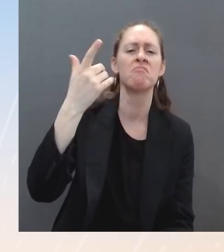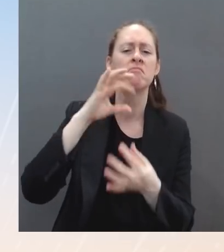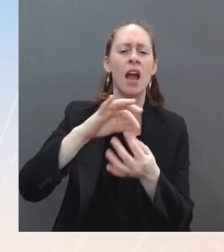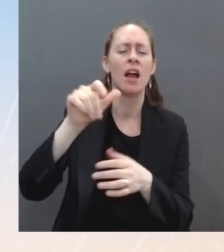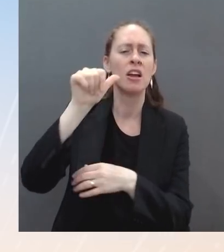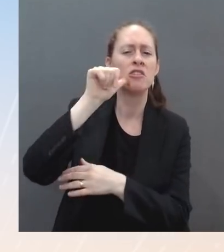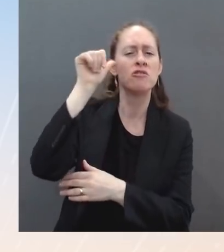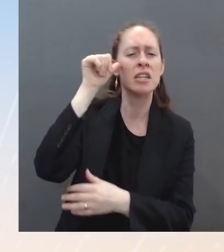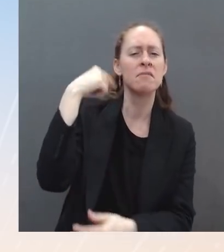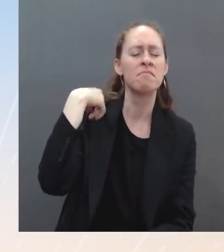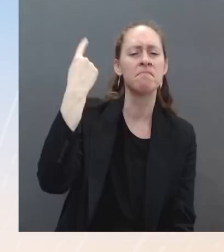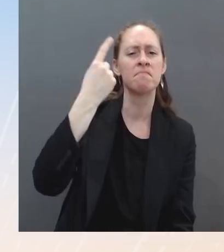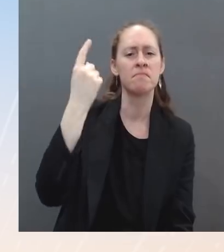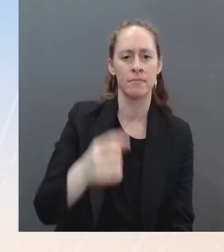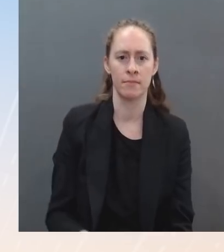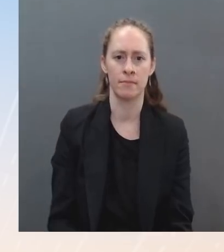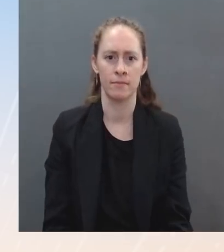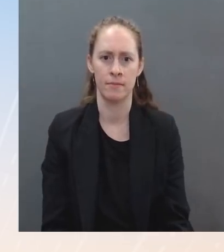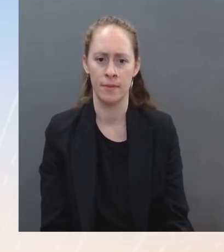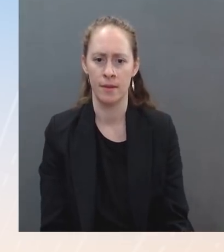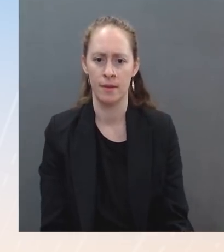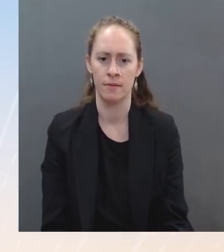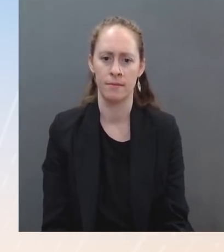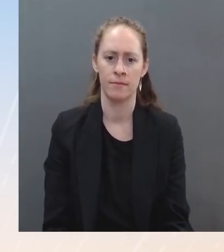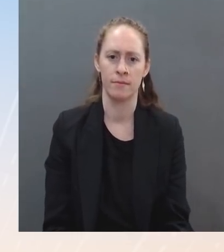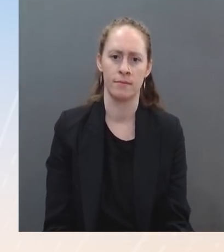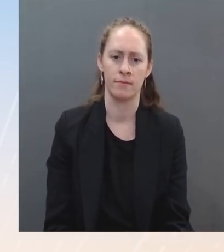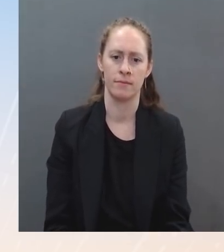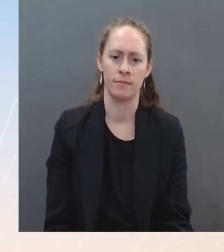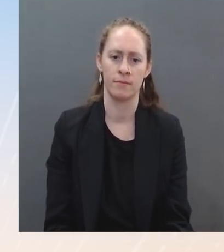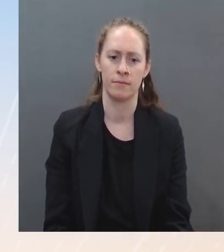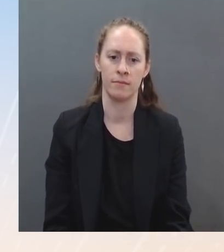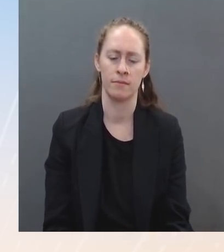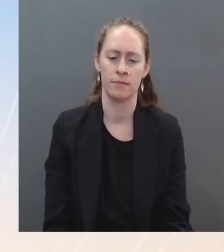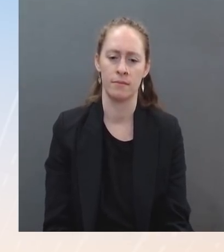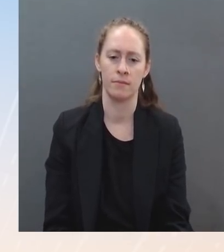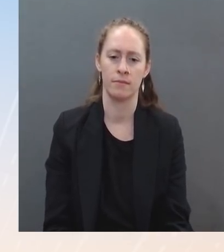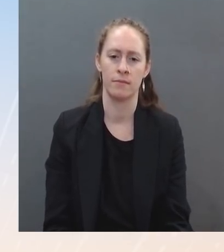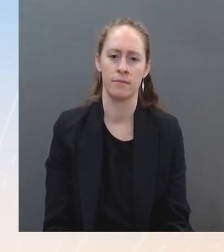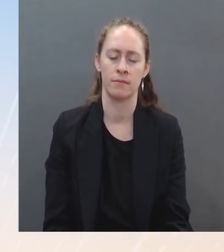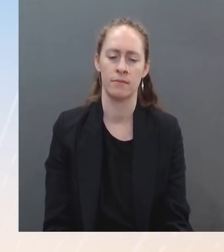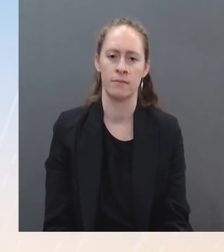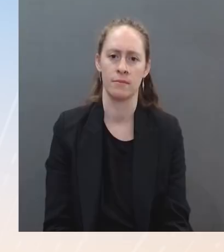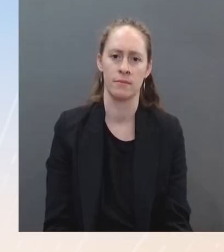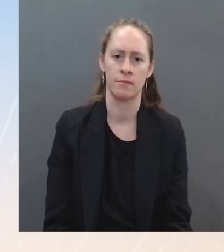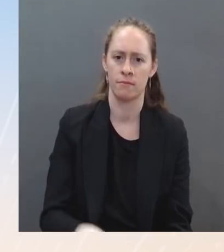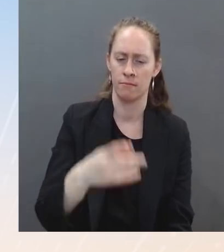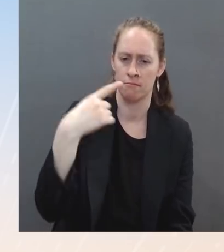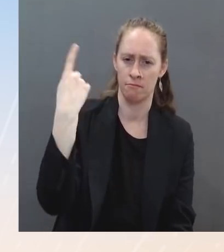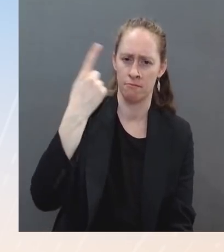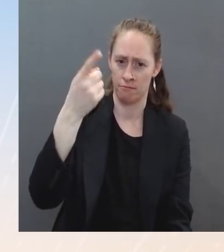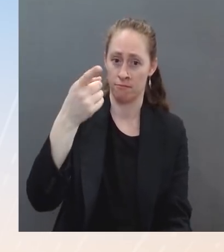among the Russian leadership? And if so, does the White House think that is working? Ms. Bedingfield: It is simply an effort